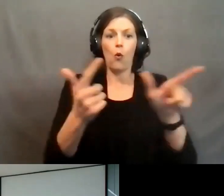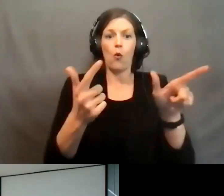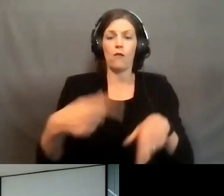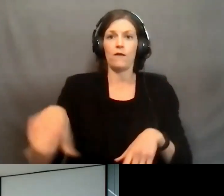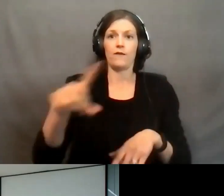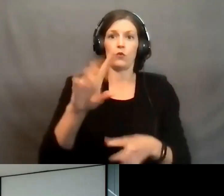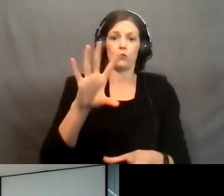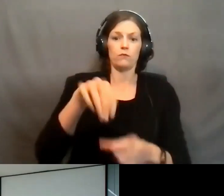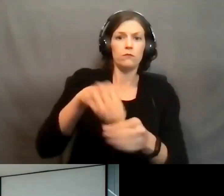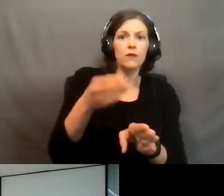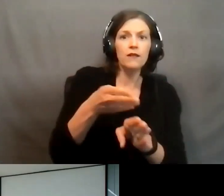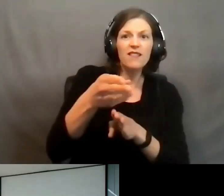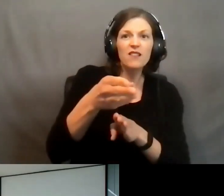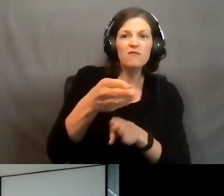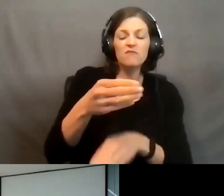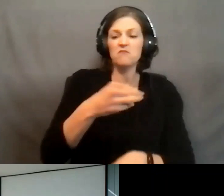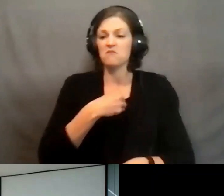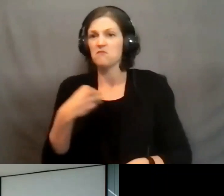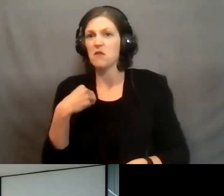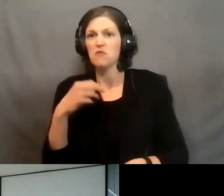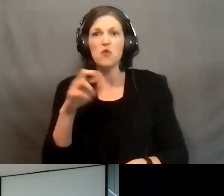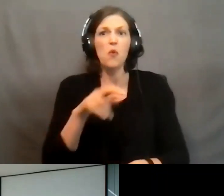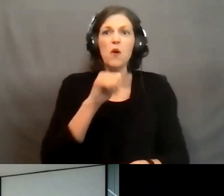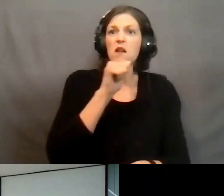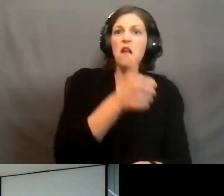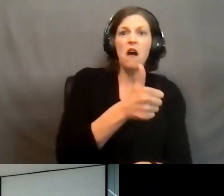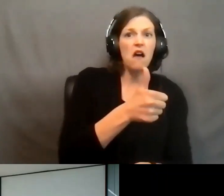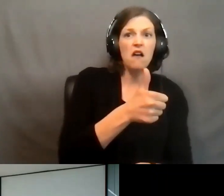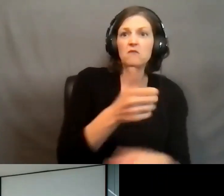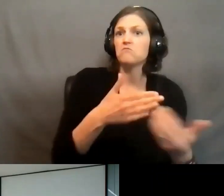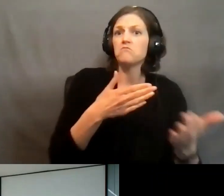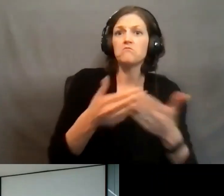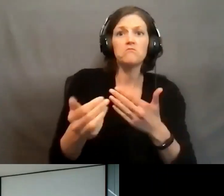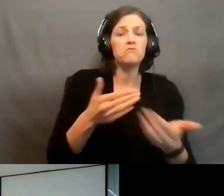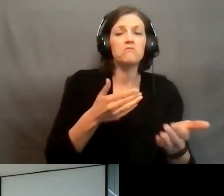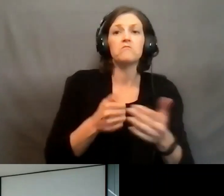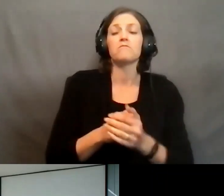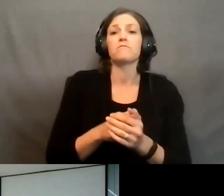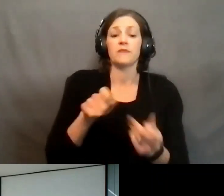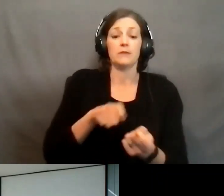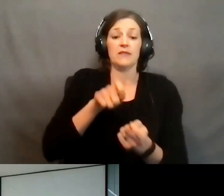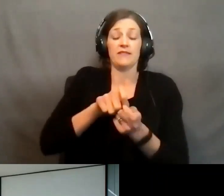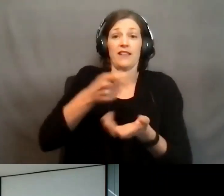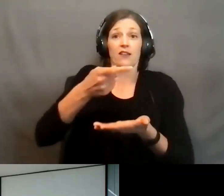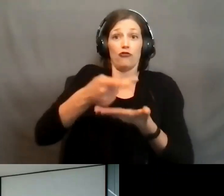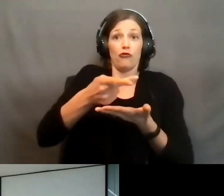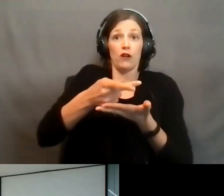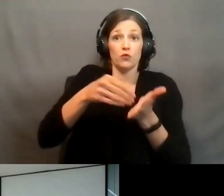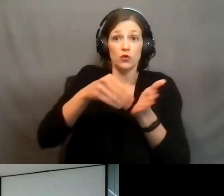12:07:40 , member or nonmember. In particular, graduate students and early career scholars